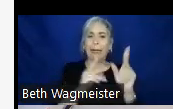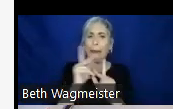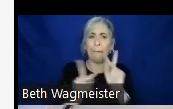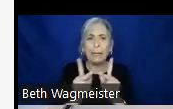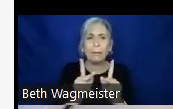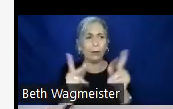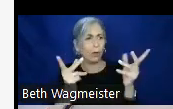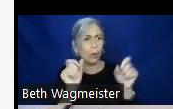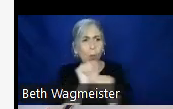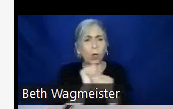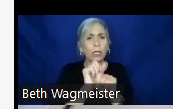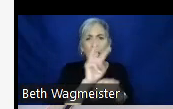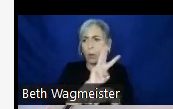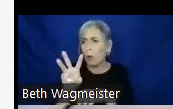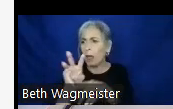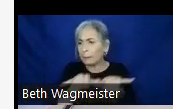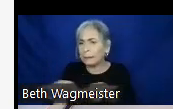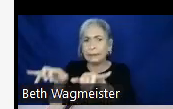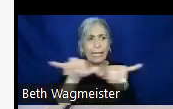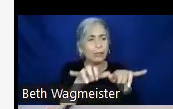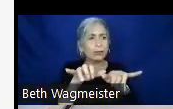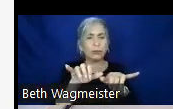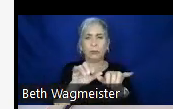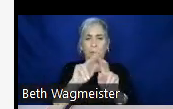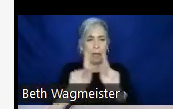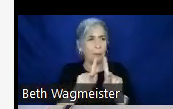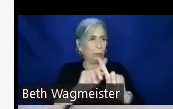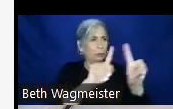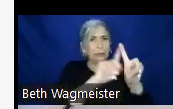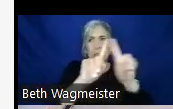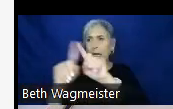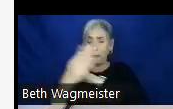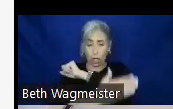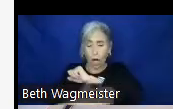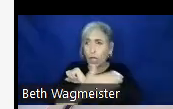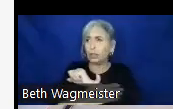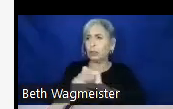on web standards, people coming from a lot of different countries. People who have disabilities.